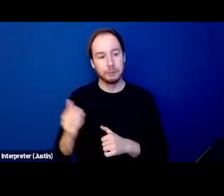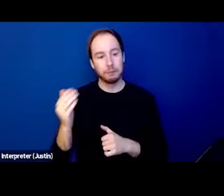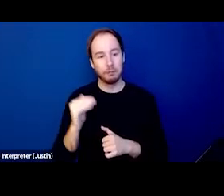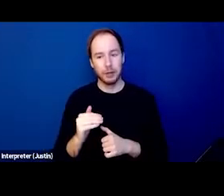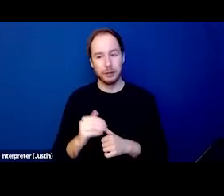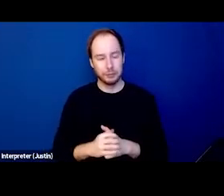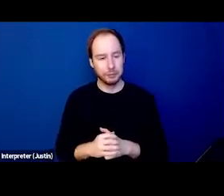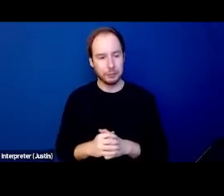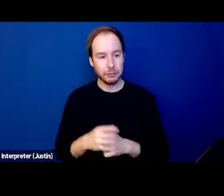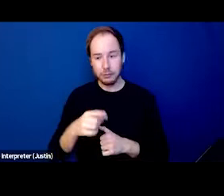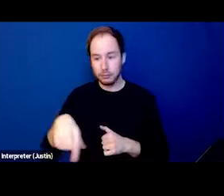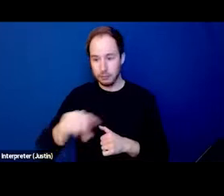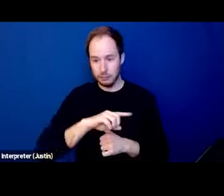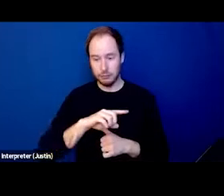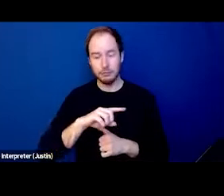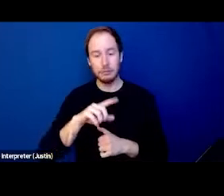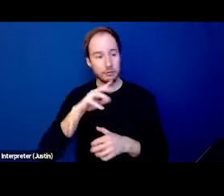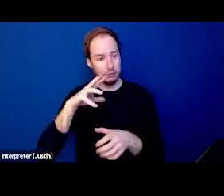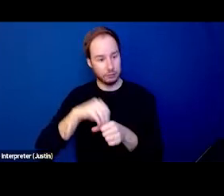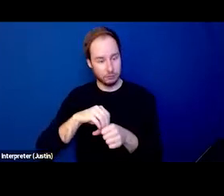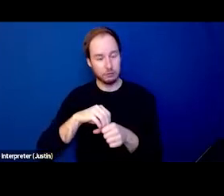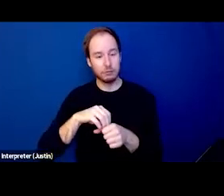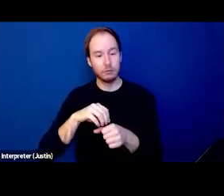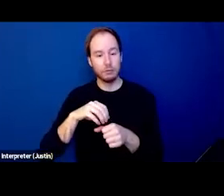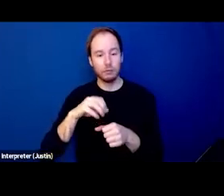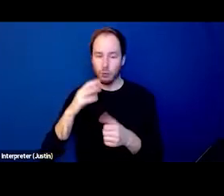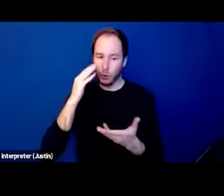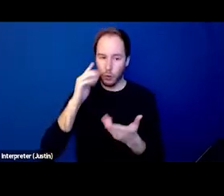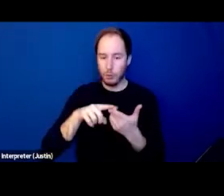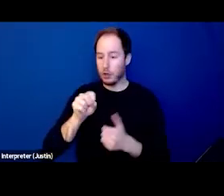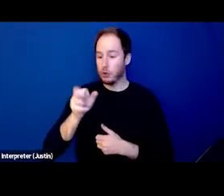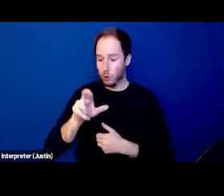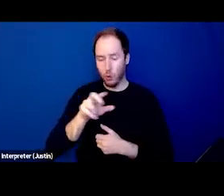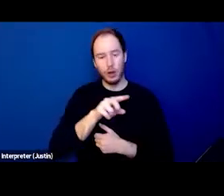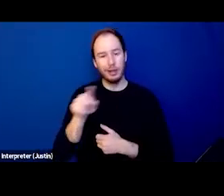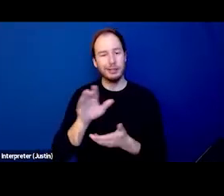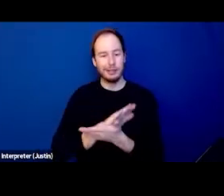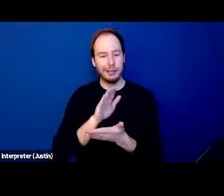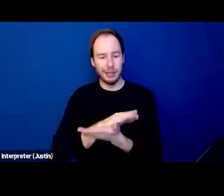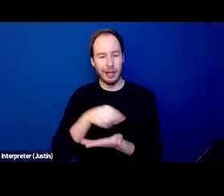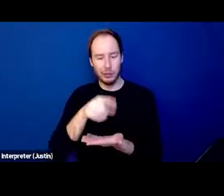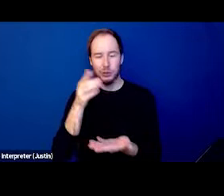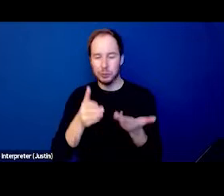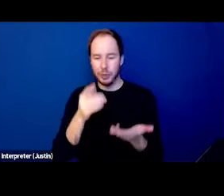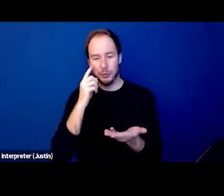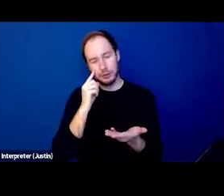So for those of you who have been involved or invested in the SOAR world, these documents are probably something that you have seen often.